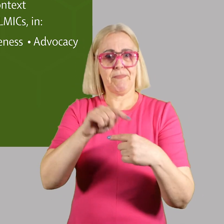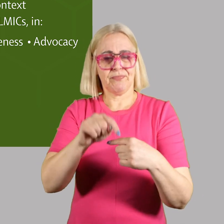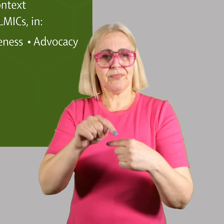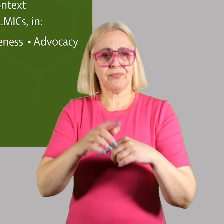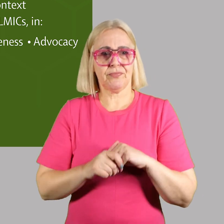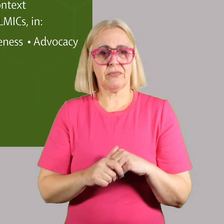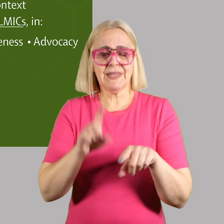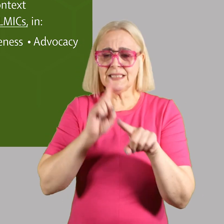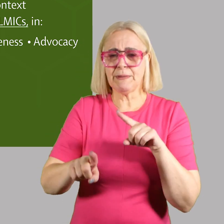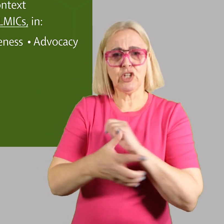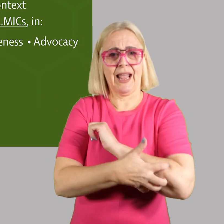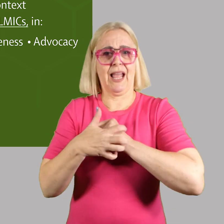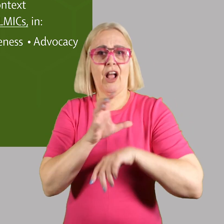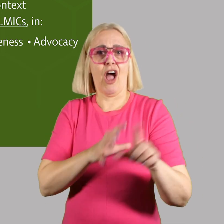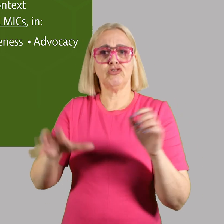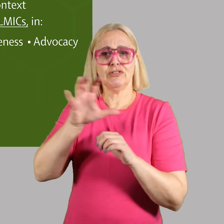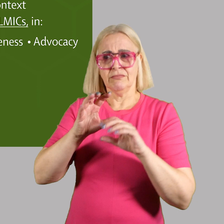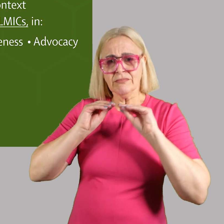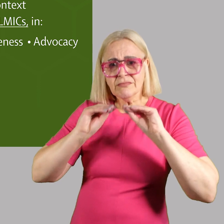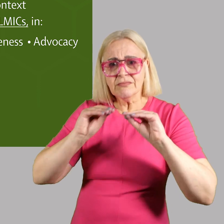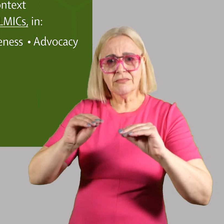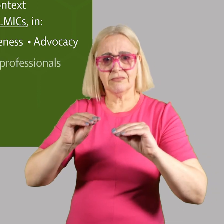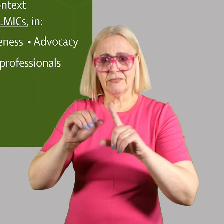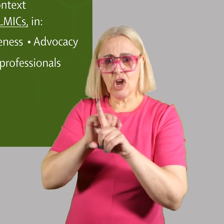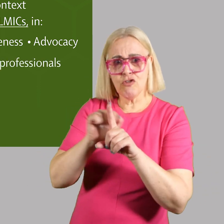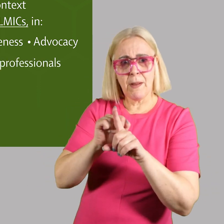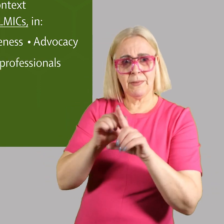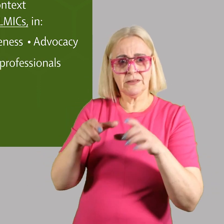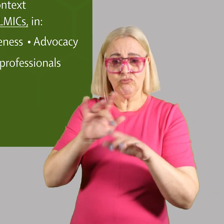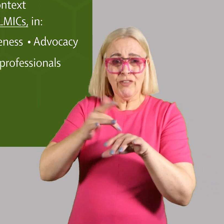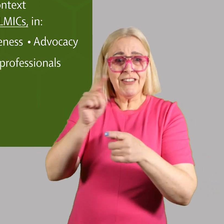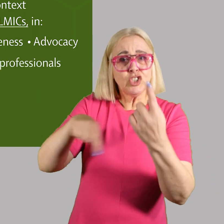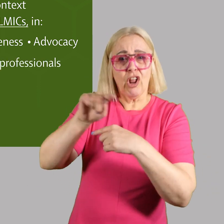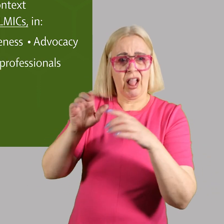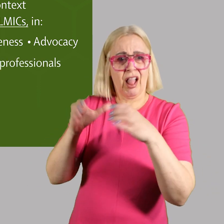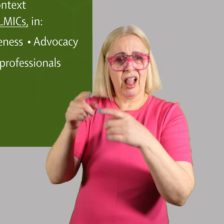especially in low and middle income countries; training of rehabilitation professionals;